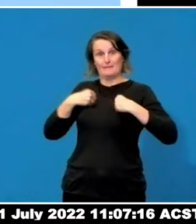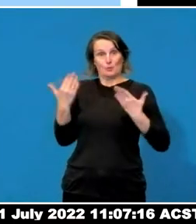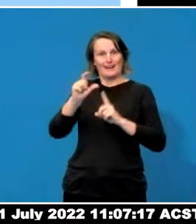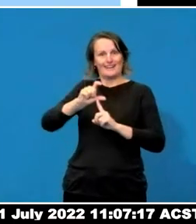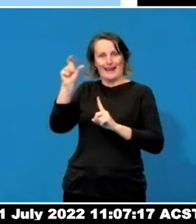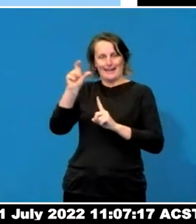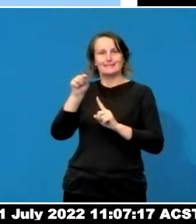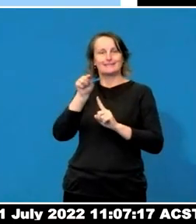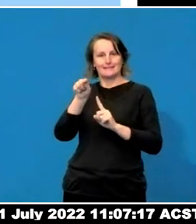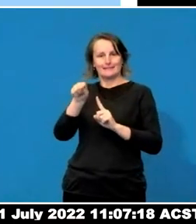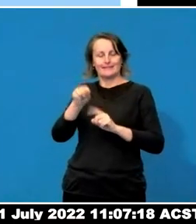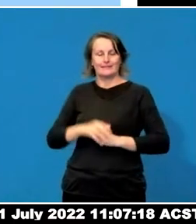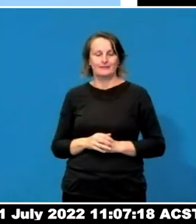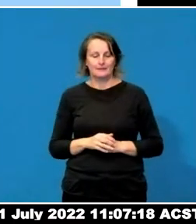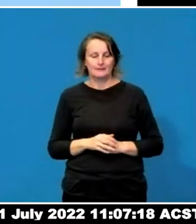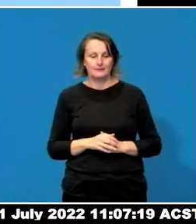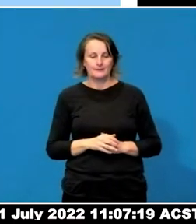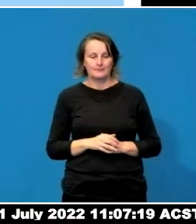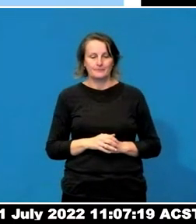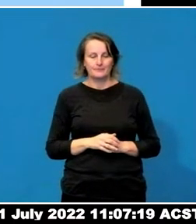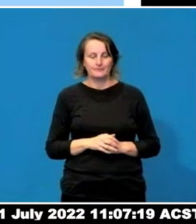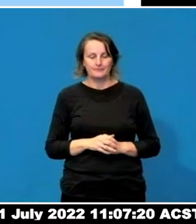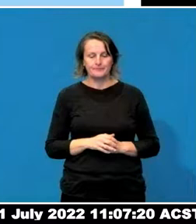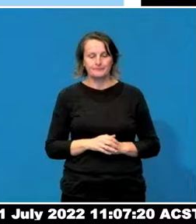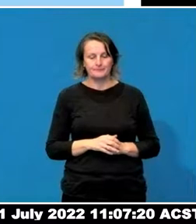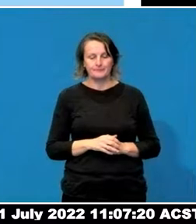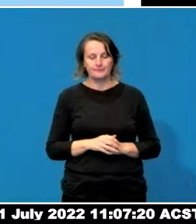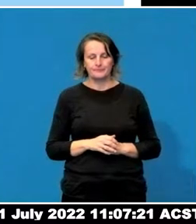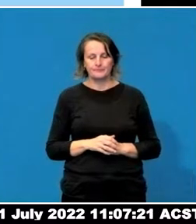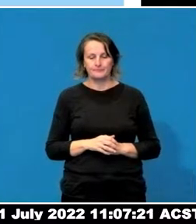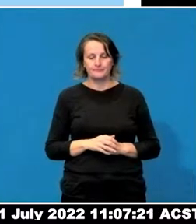amount of work in Weipa, which you can see is on the western side of the Cape in the